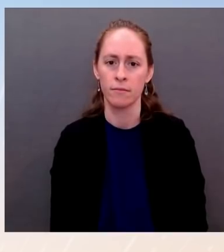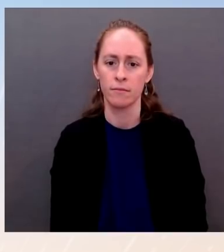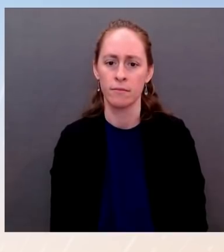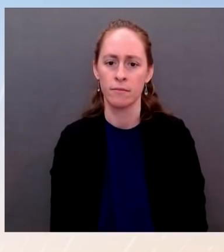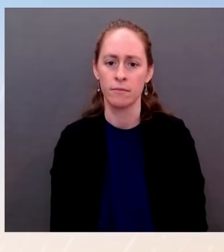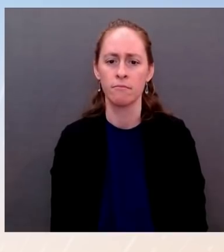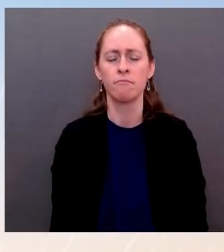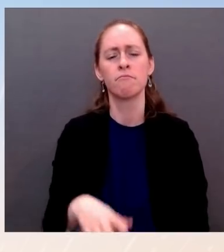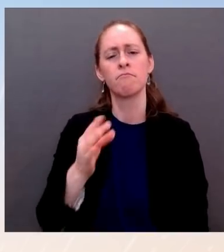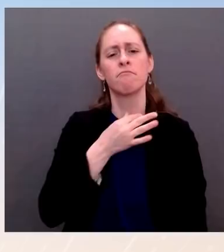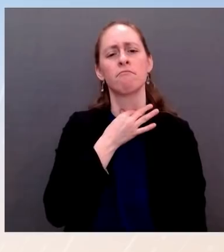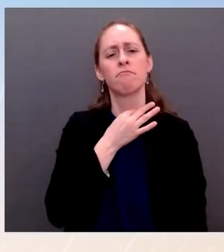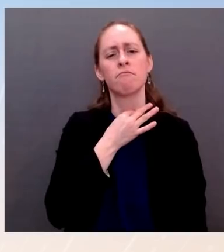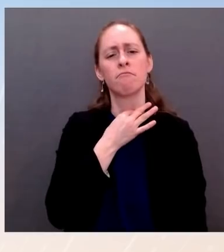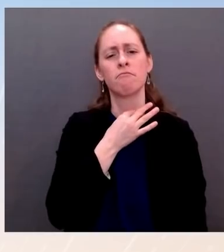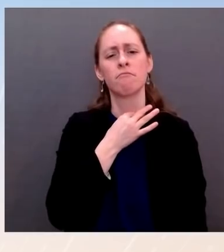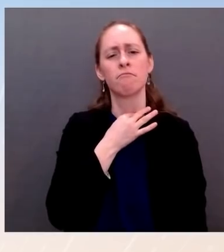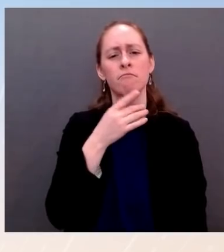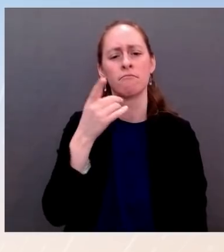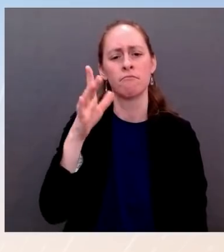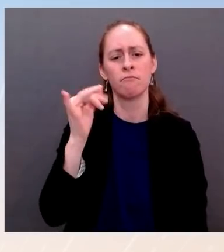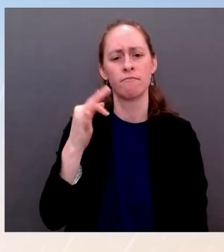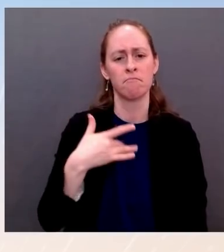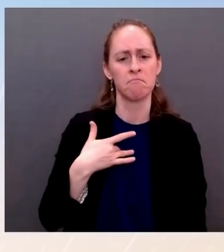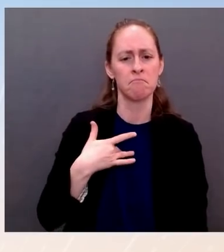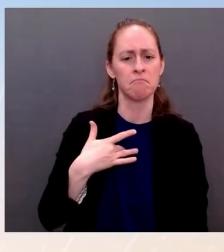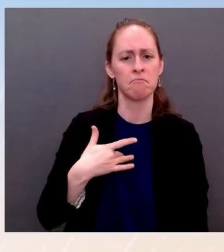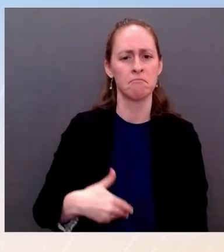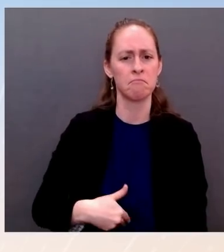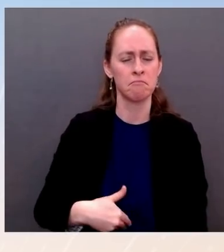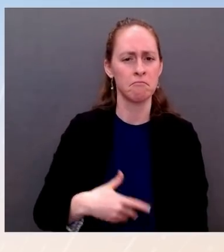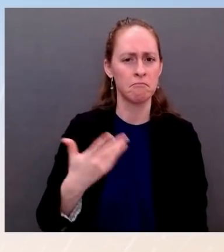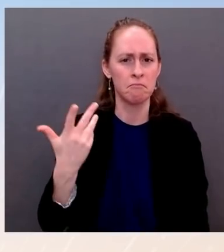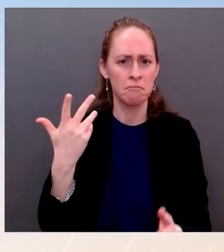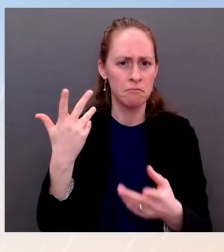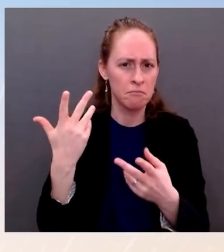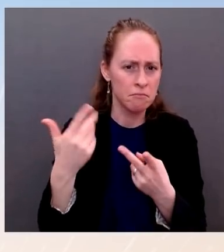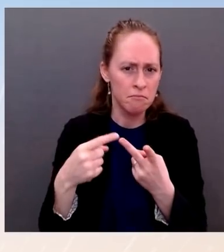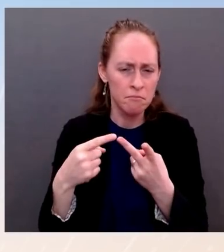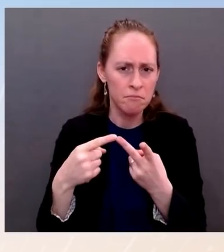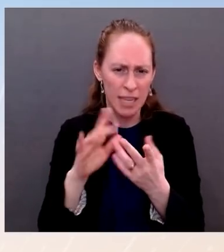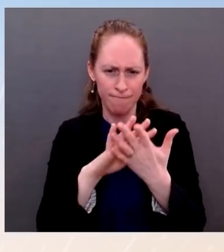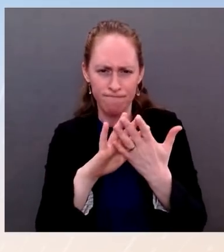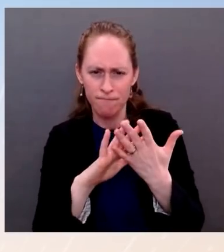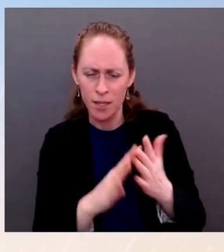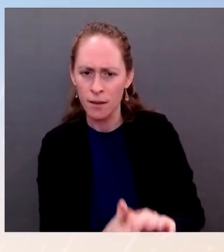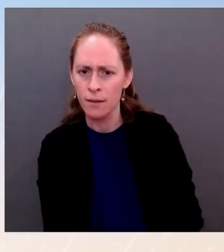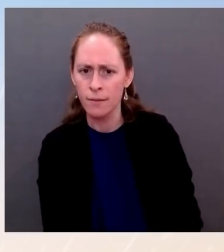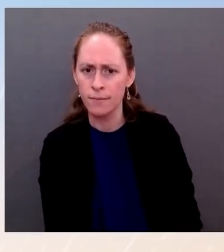Mr. Sullivan: The intelligence community has sufficient confidence that I can stand before you today and say what I have said,